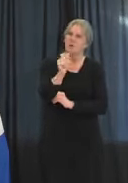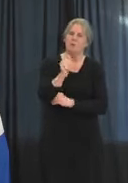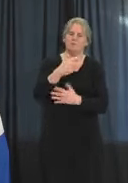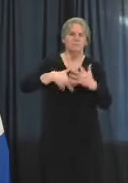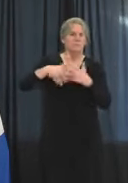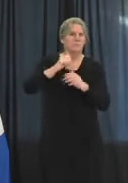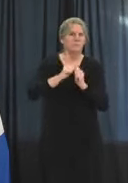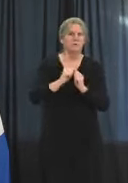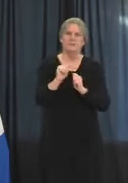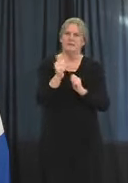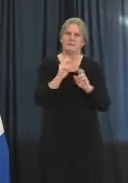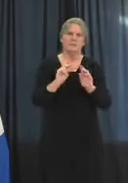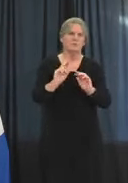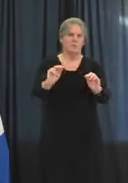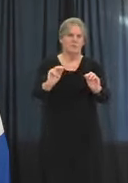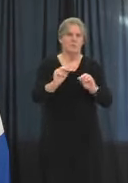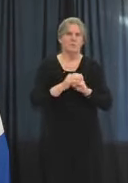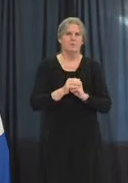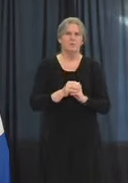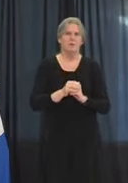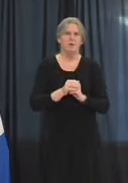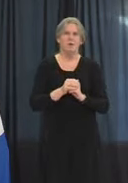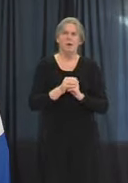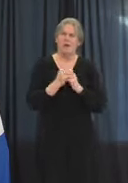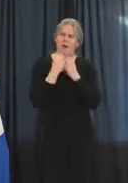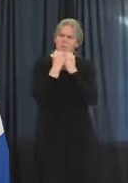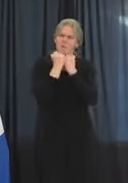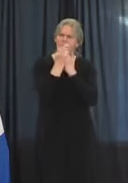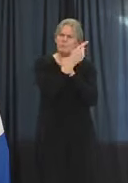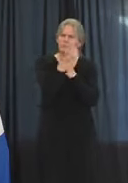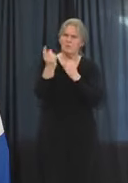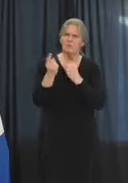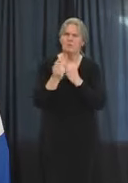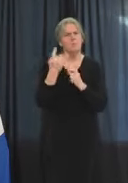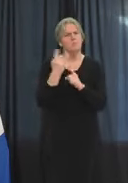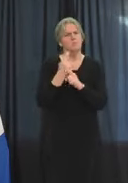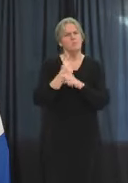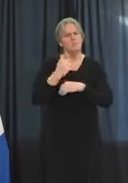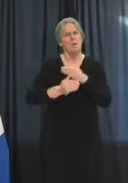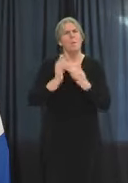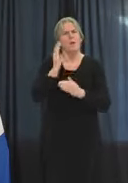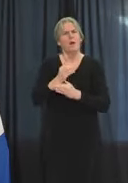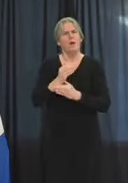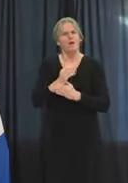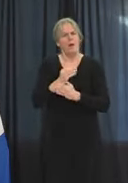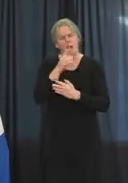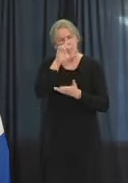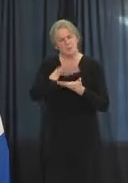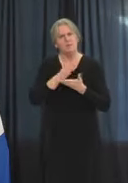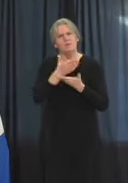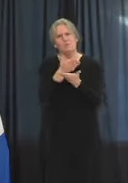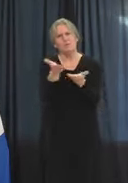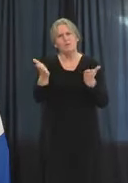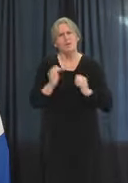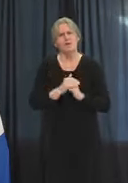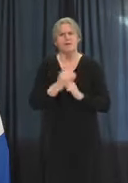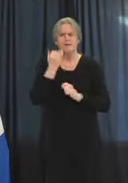I have confidence in every Yukoner that you're going to do